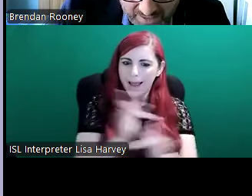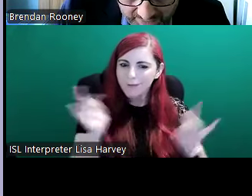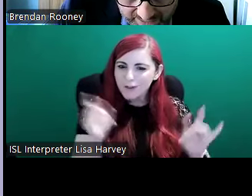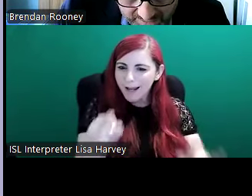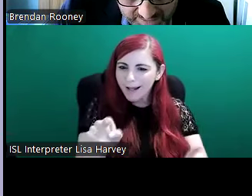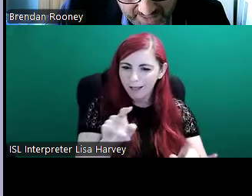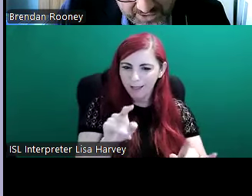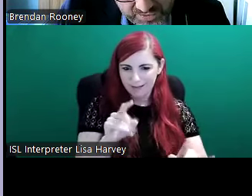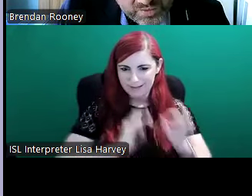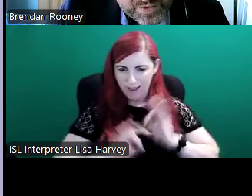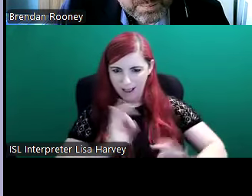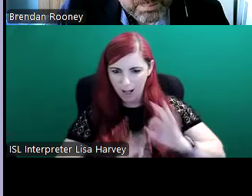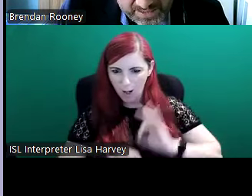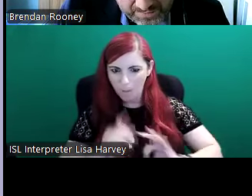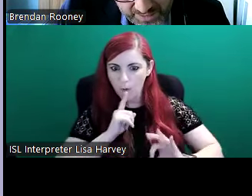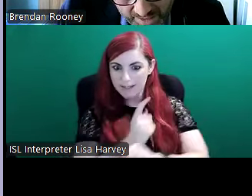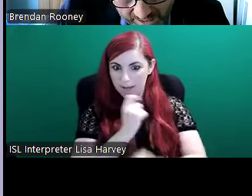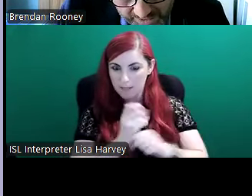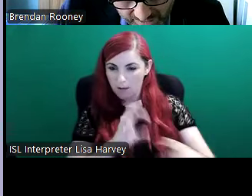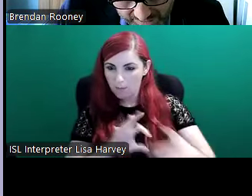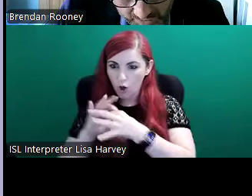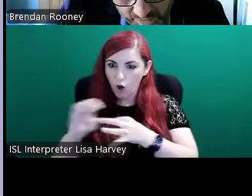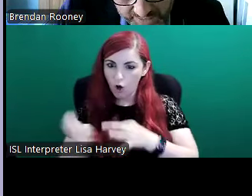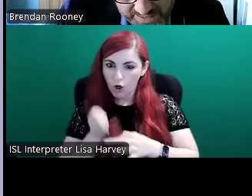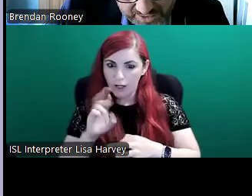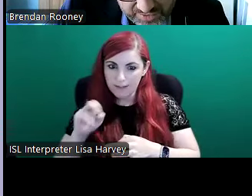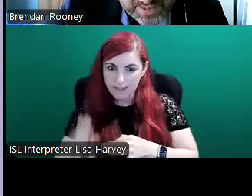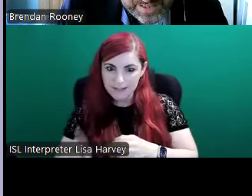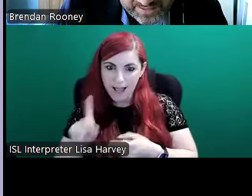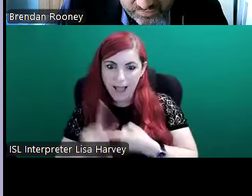early Renaissance and in due course, medieval Irish art qualities that transcended